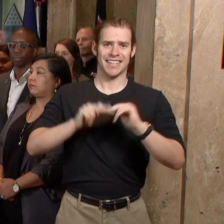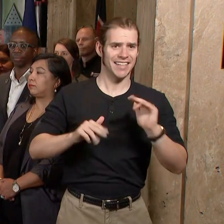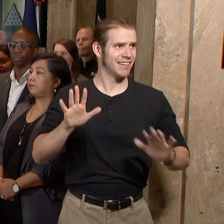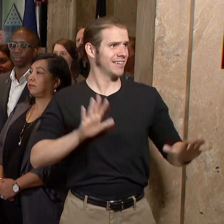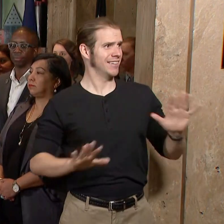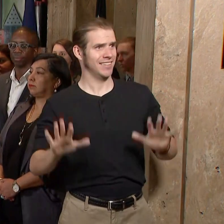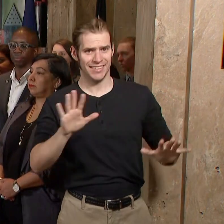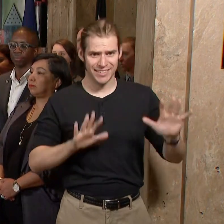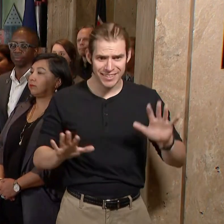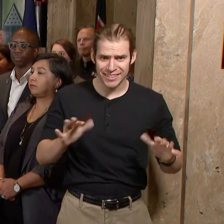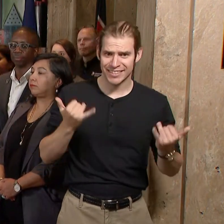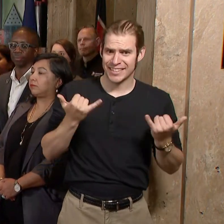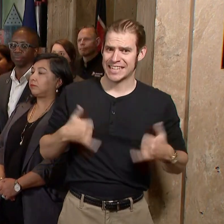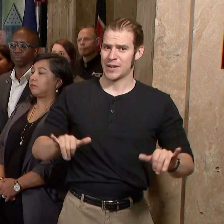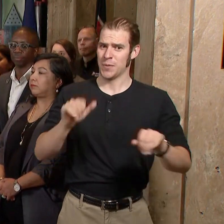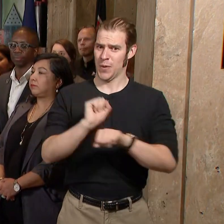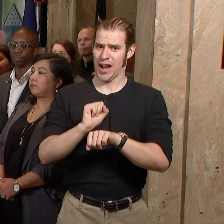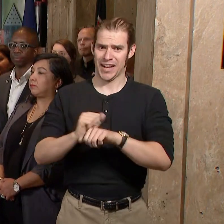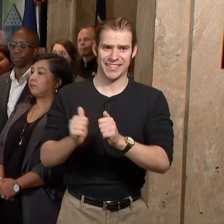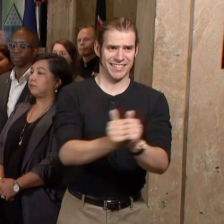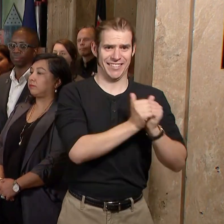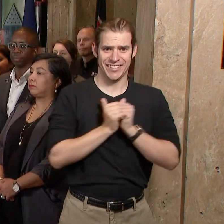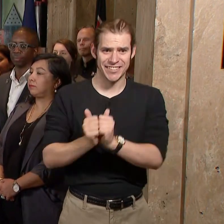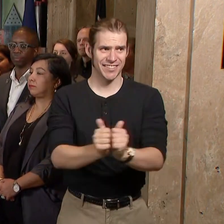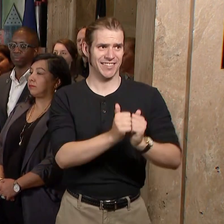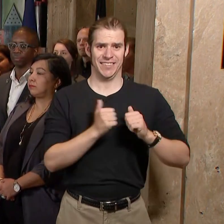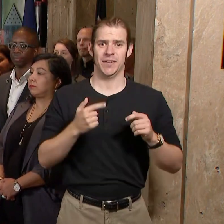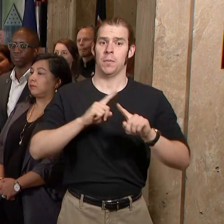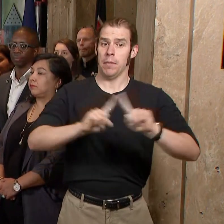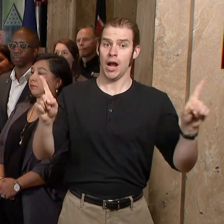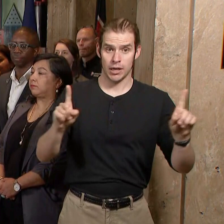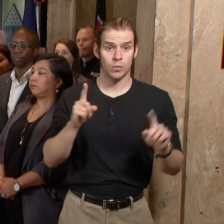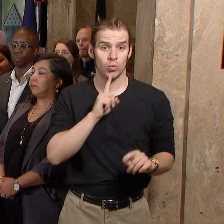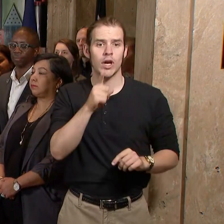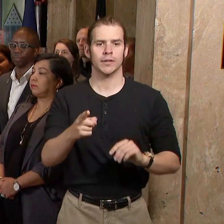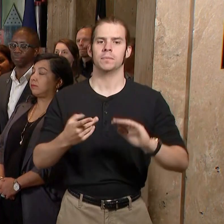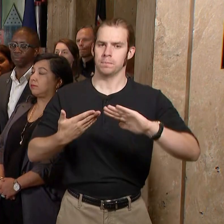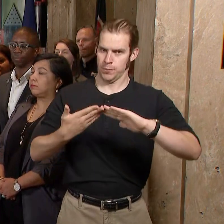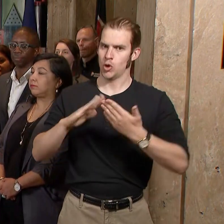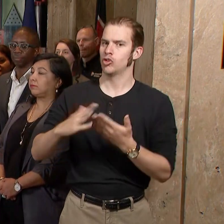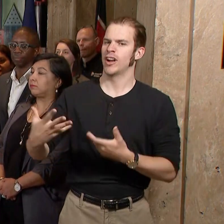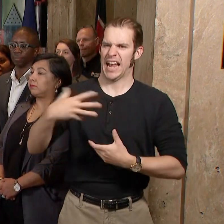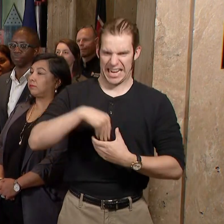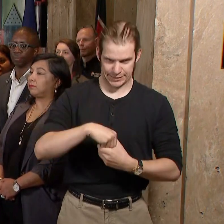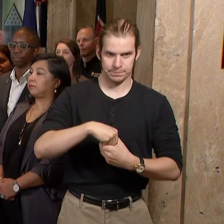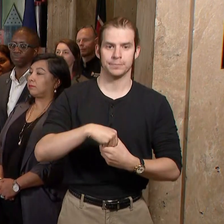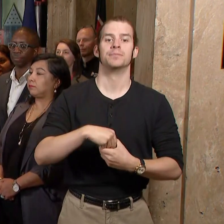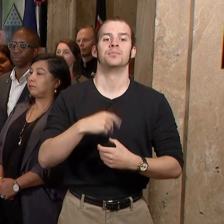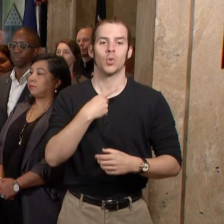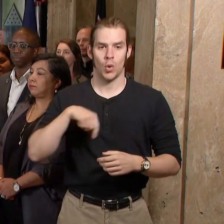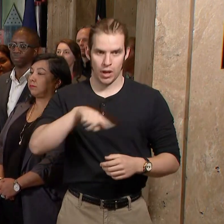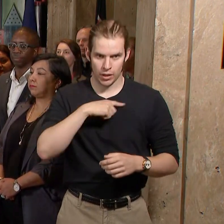know is that we will start. The first part of this is really the community engagement process is going to neighborhoods and talking to community members and getting their